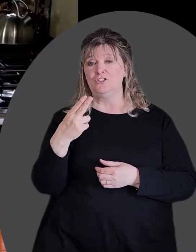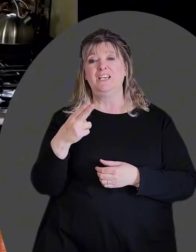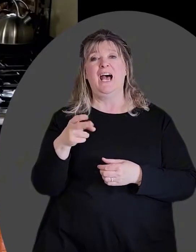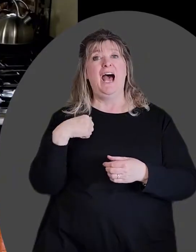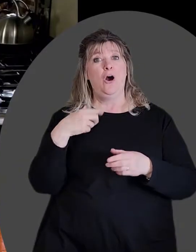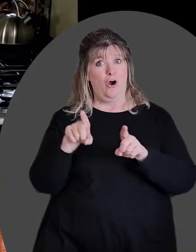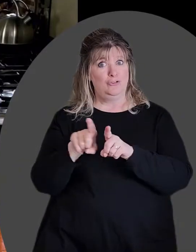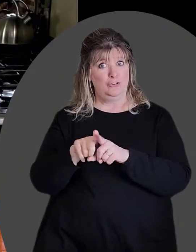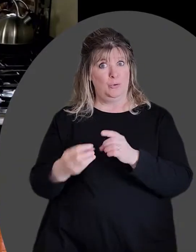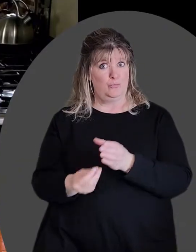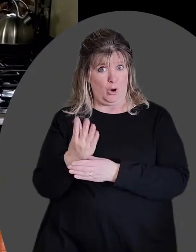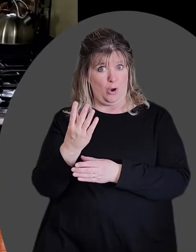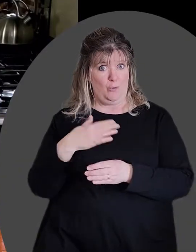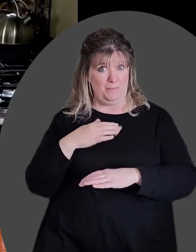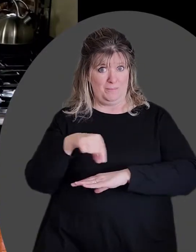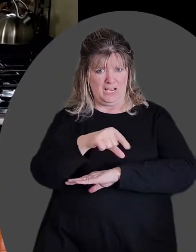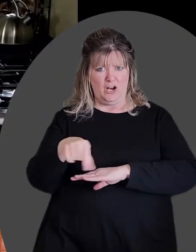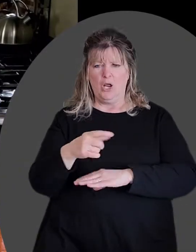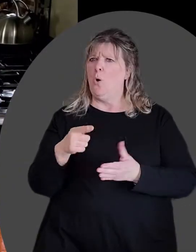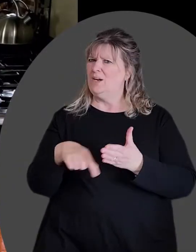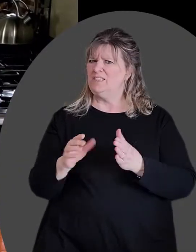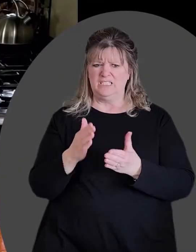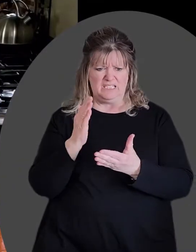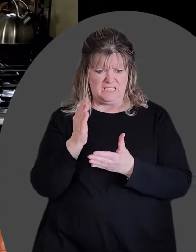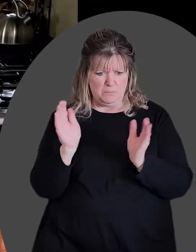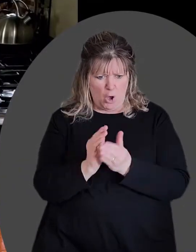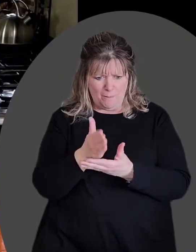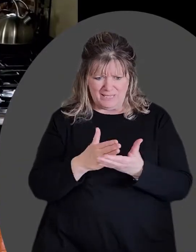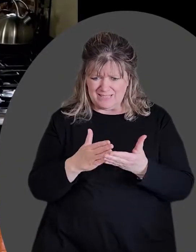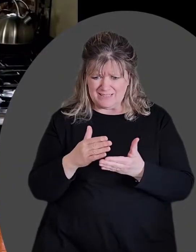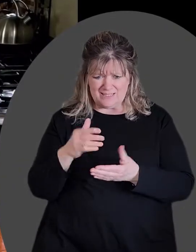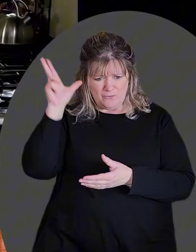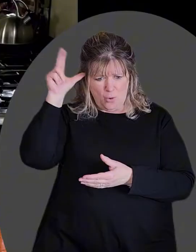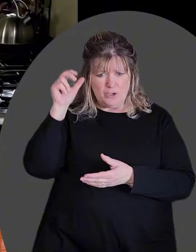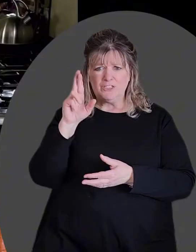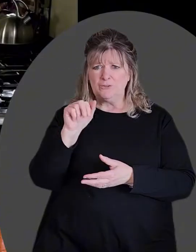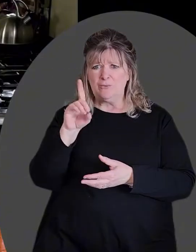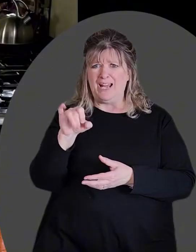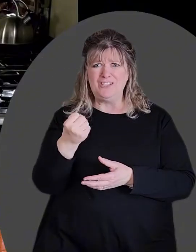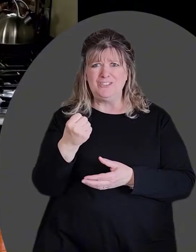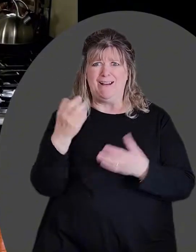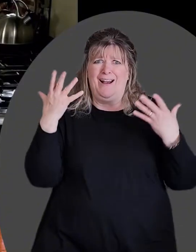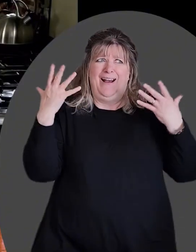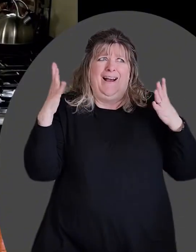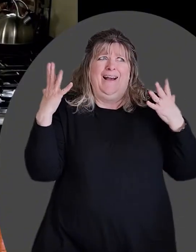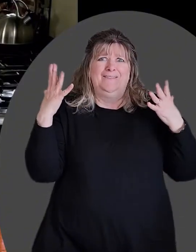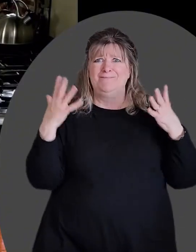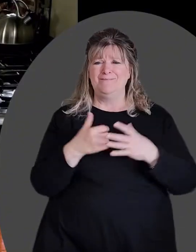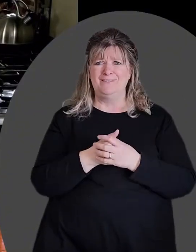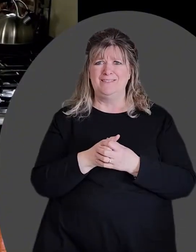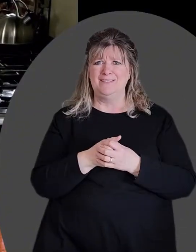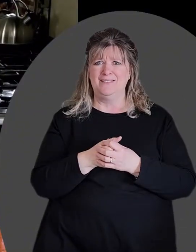and what is a small piece of horse radish I don't know so what would be